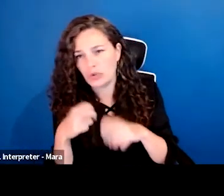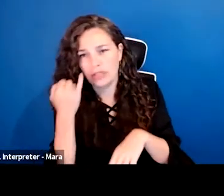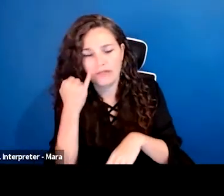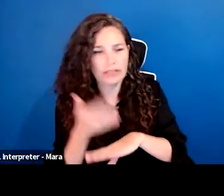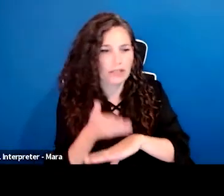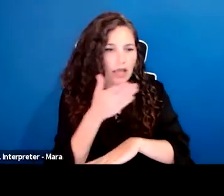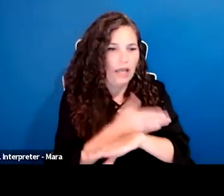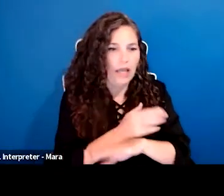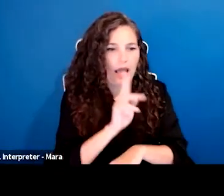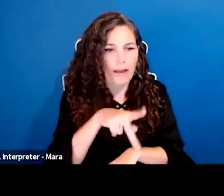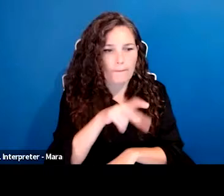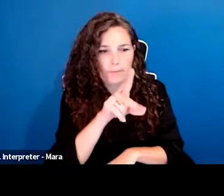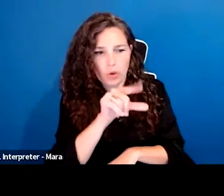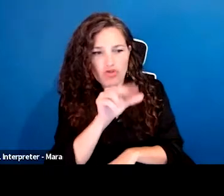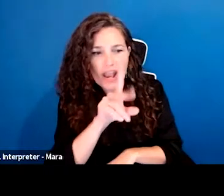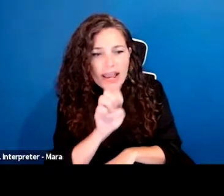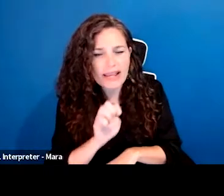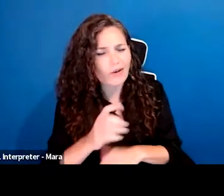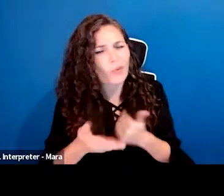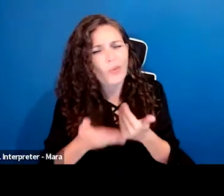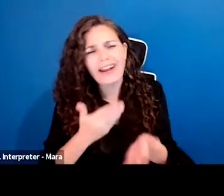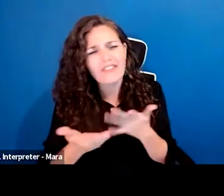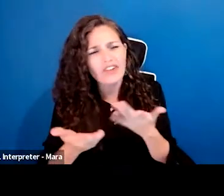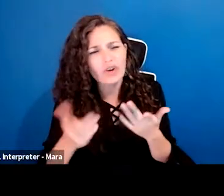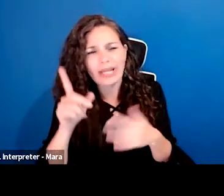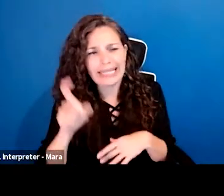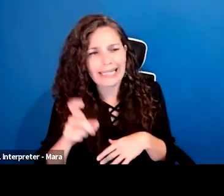before leading the set, but that's not always possible.